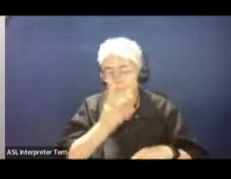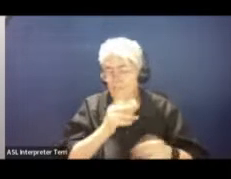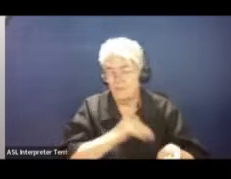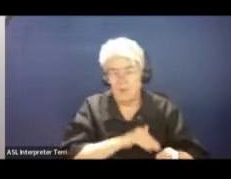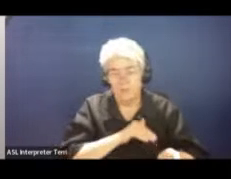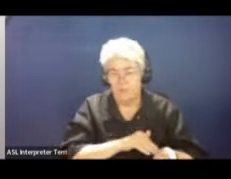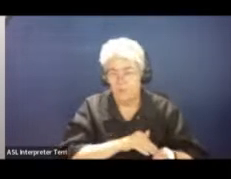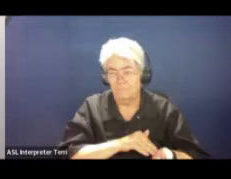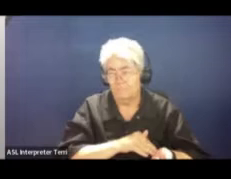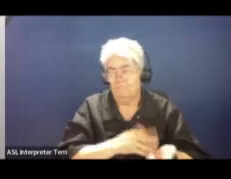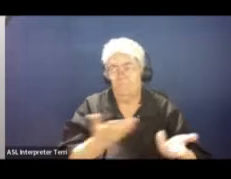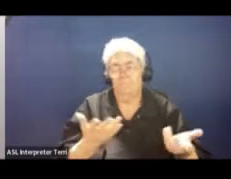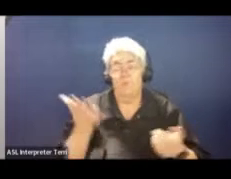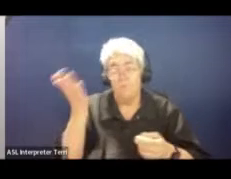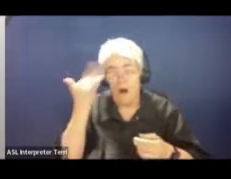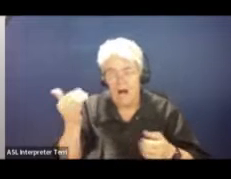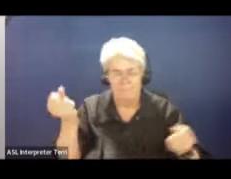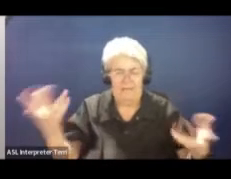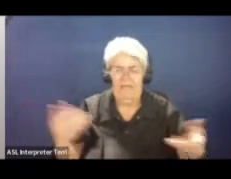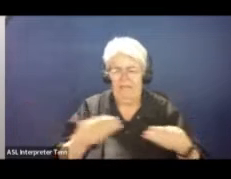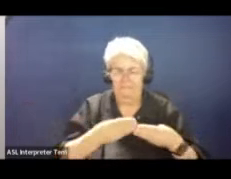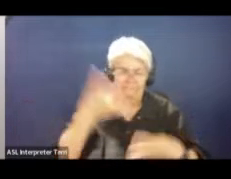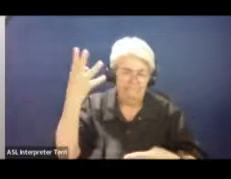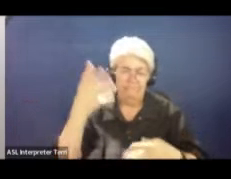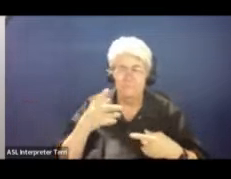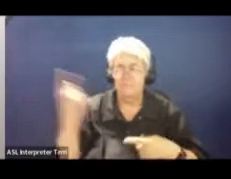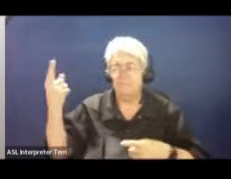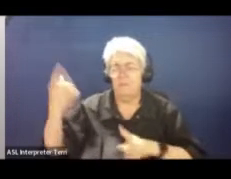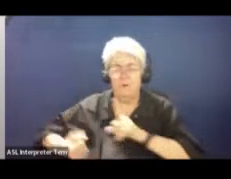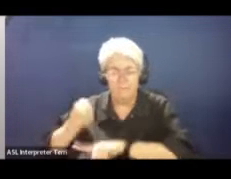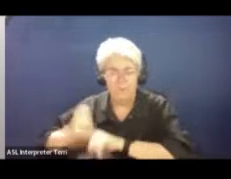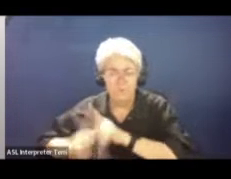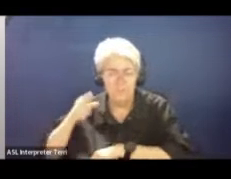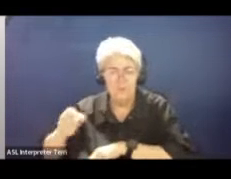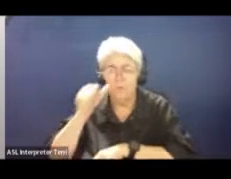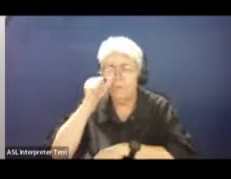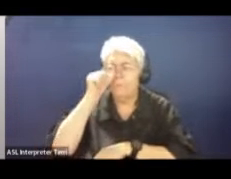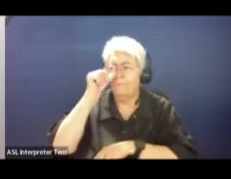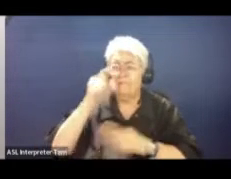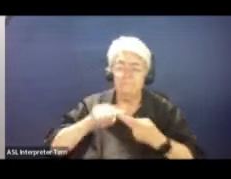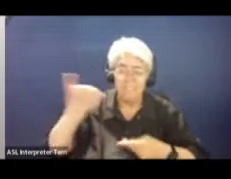might be cause of abuse, lack of insurance, undocumented